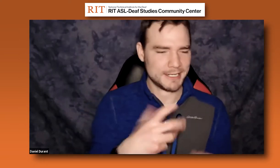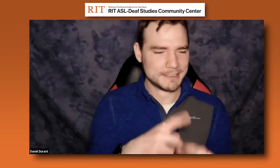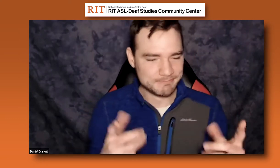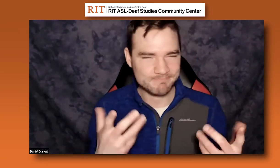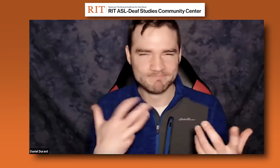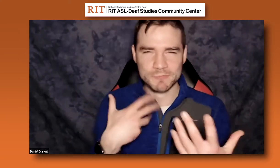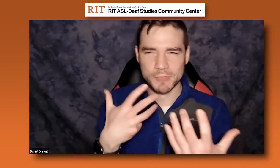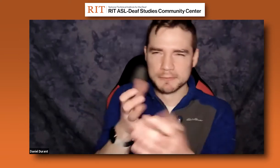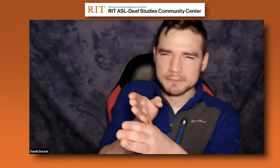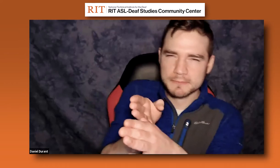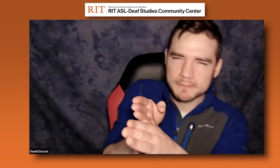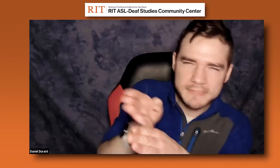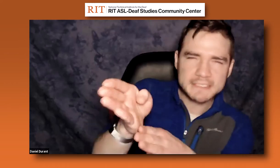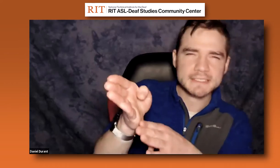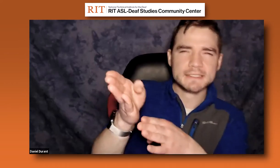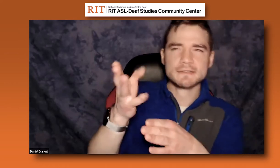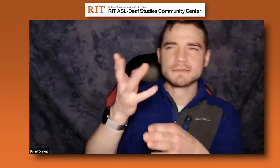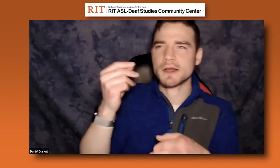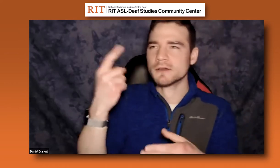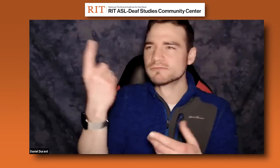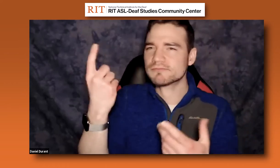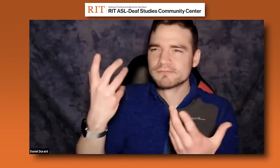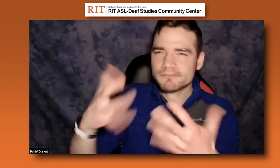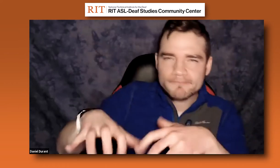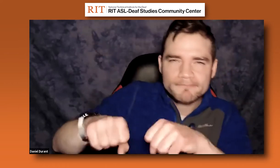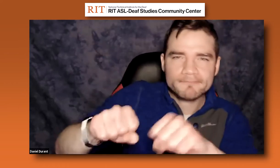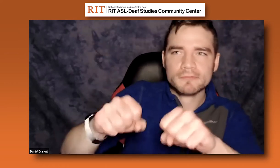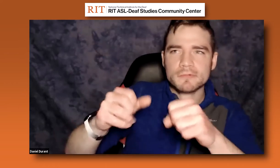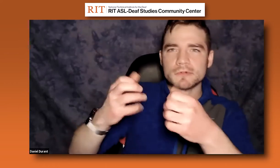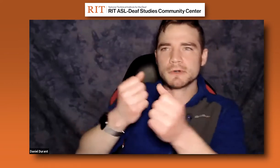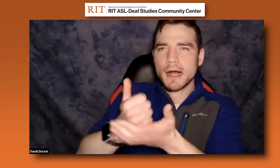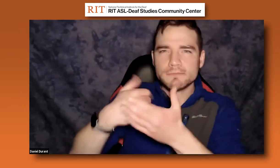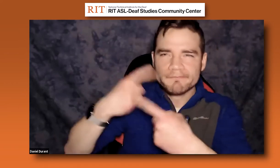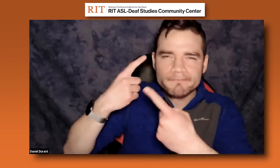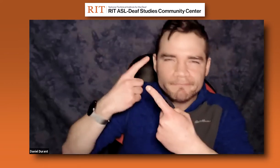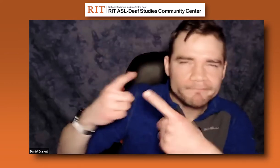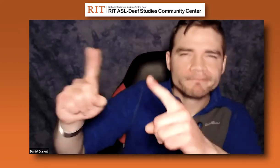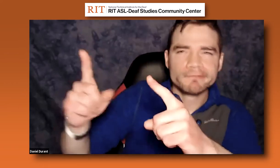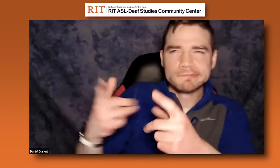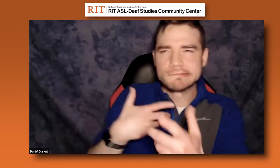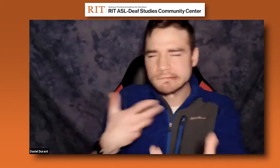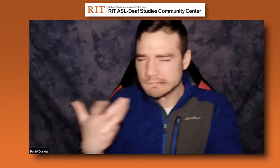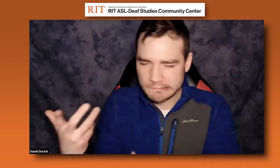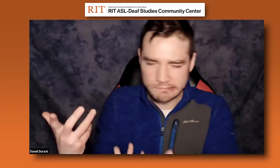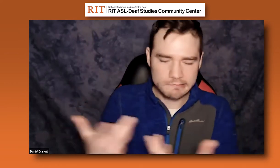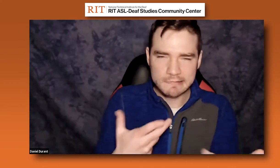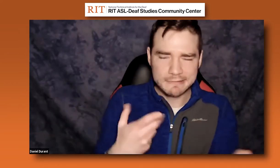and I really enjoyed it, but I knew that I wanted to make a career out of this or a major in it or something.